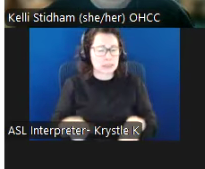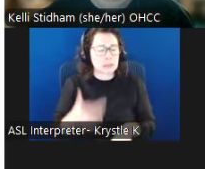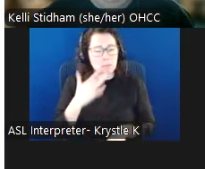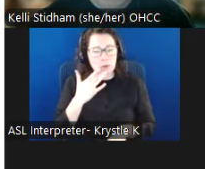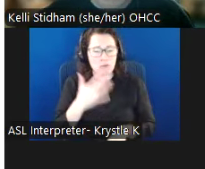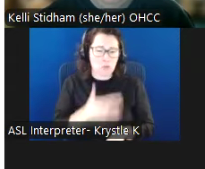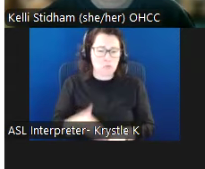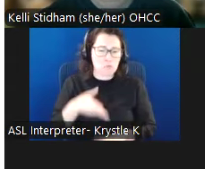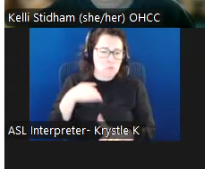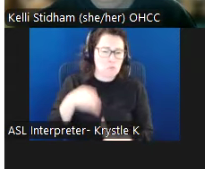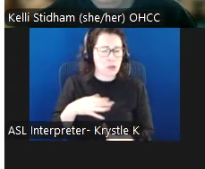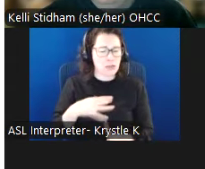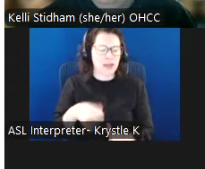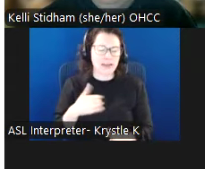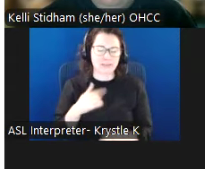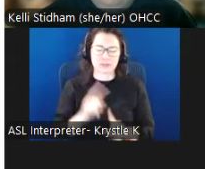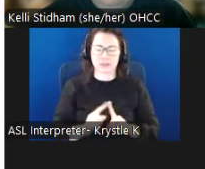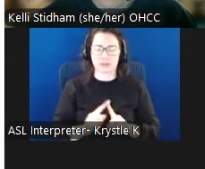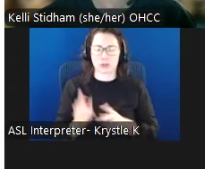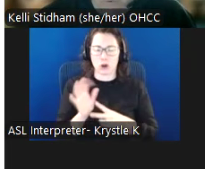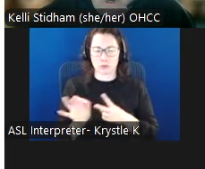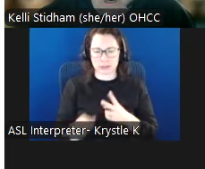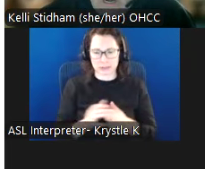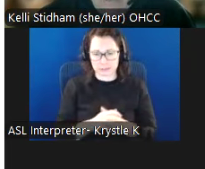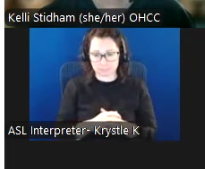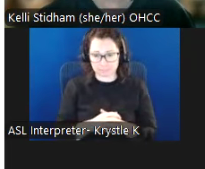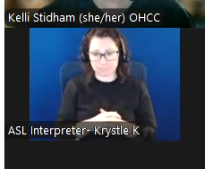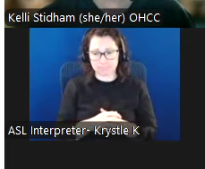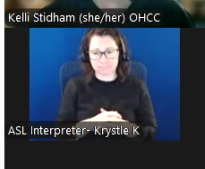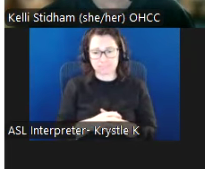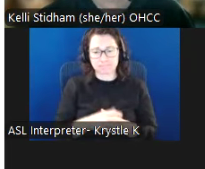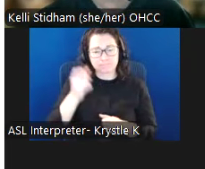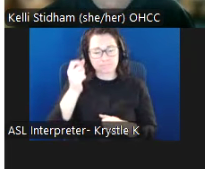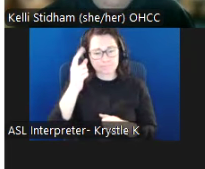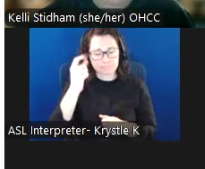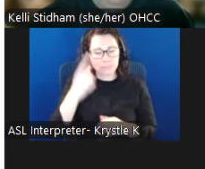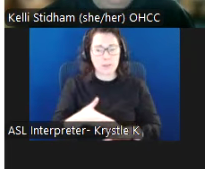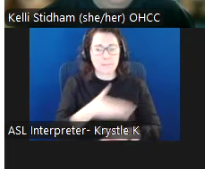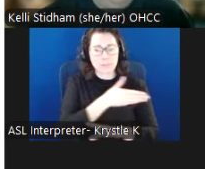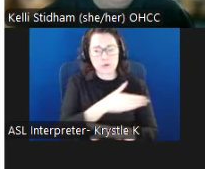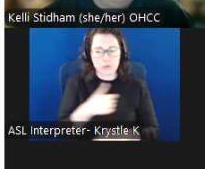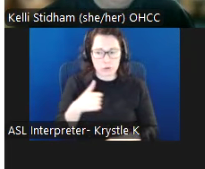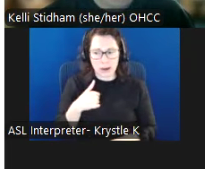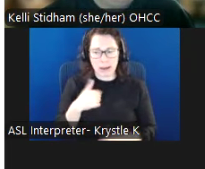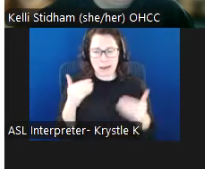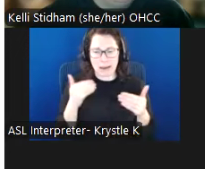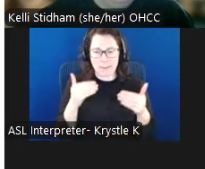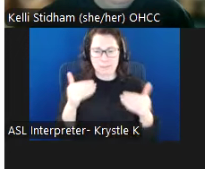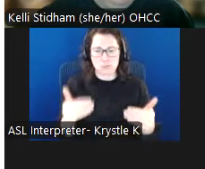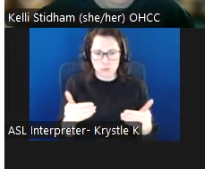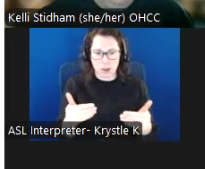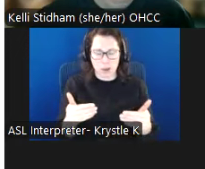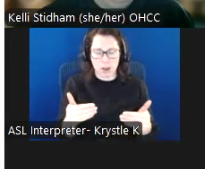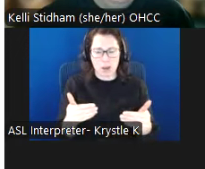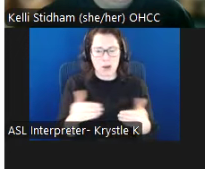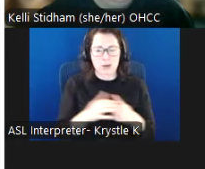they have those options. So before I